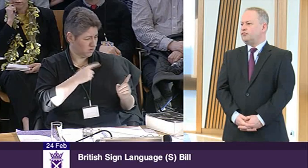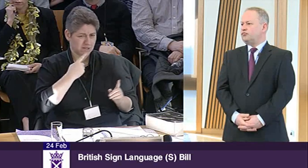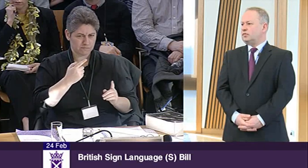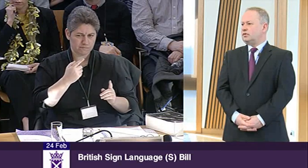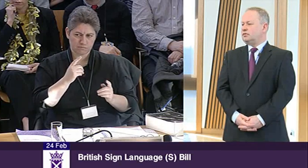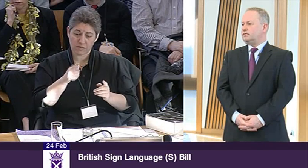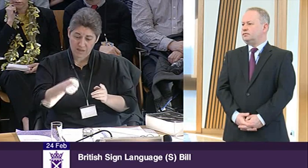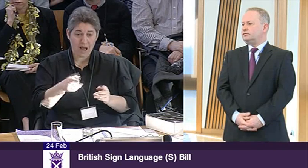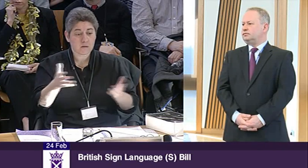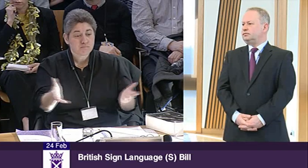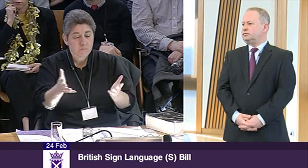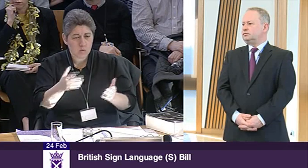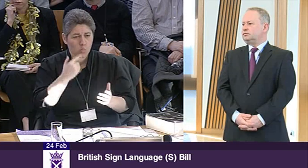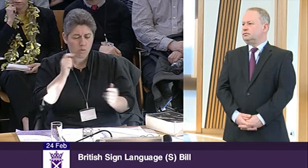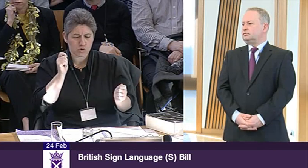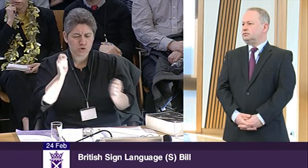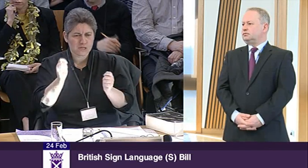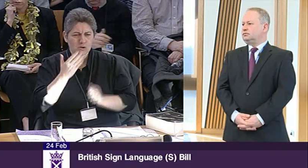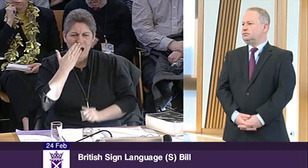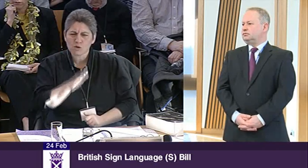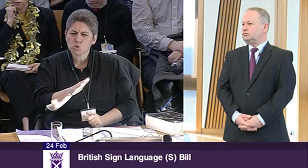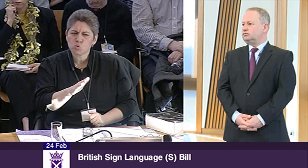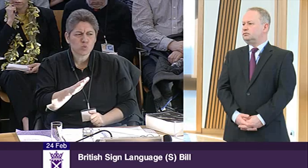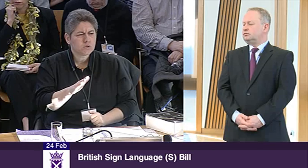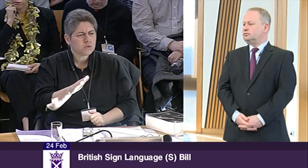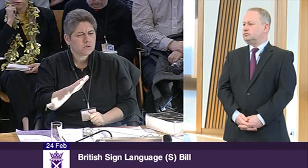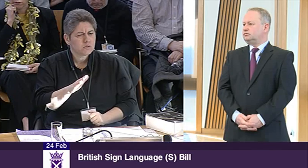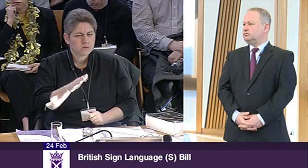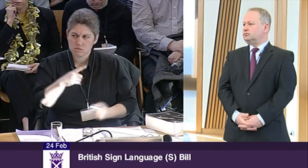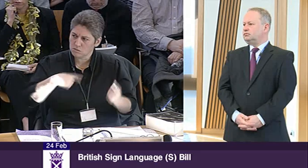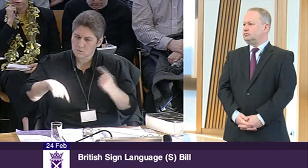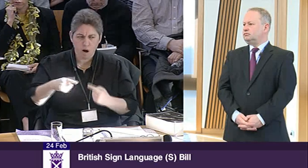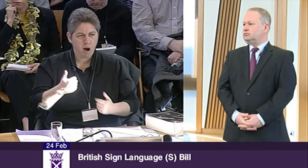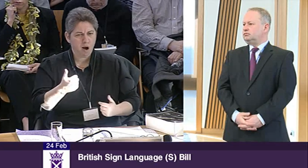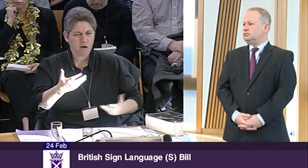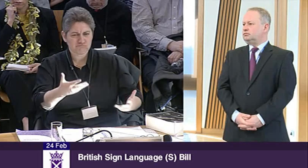with them on at least a fundamental level. When I think of promotion, I think of the quality of life that the bill would promote.